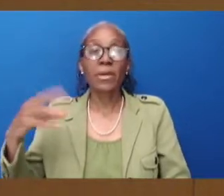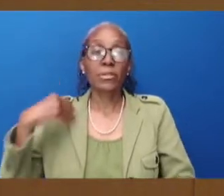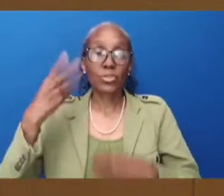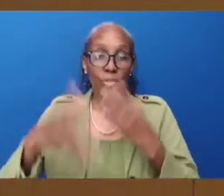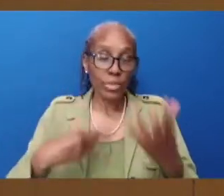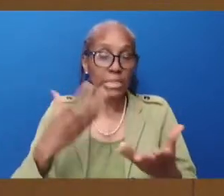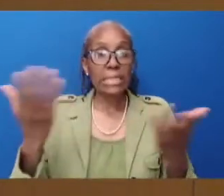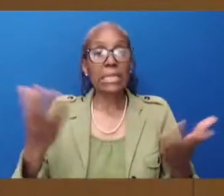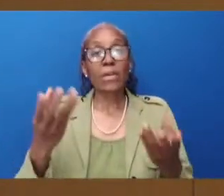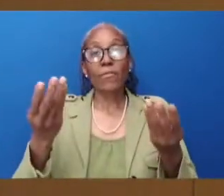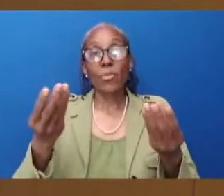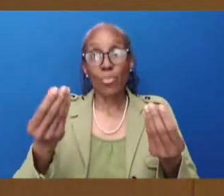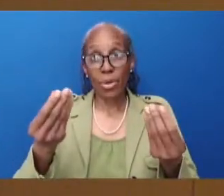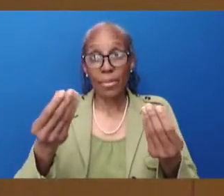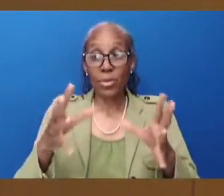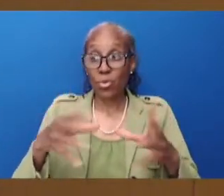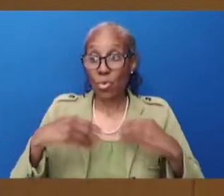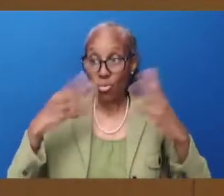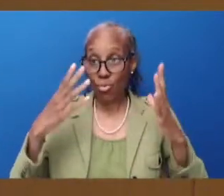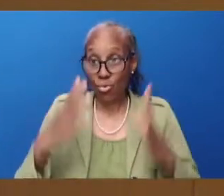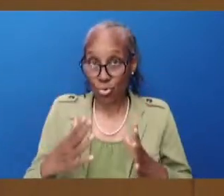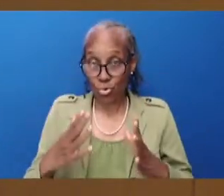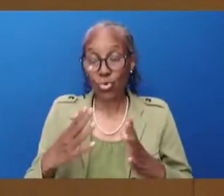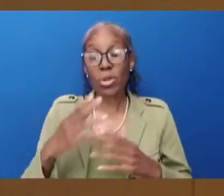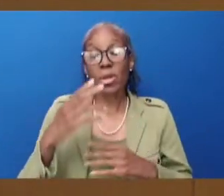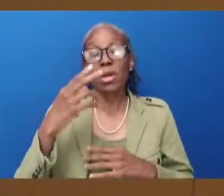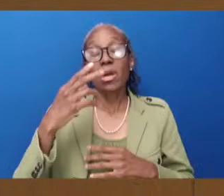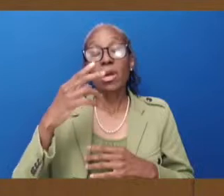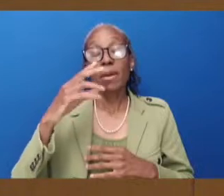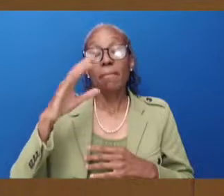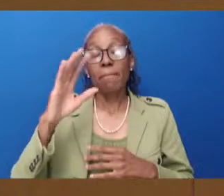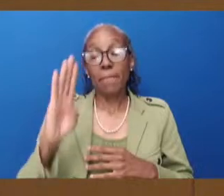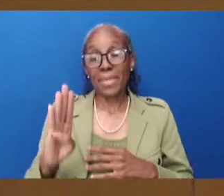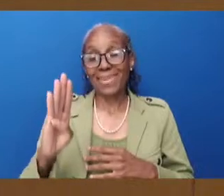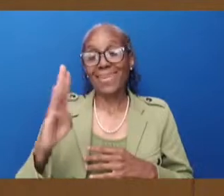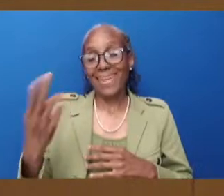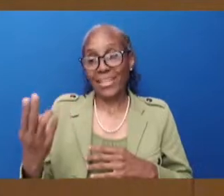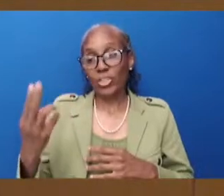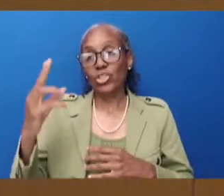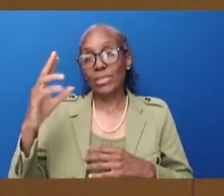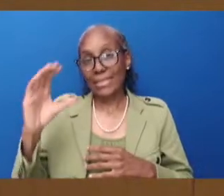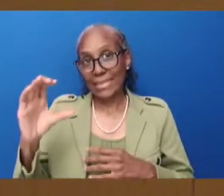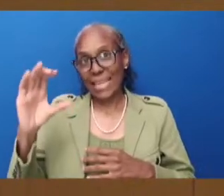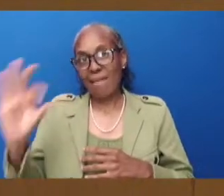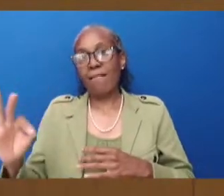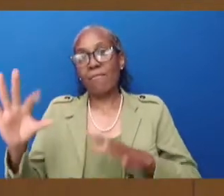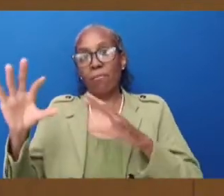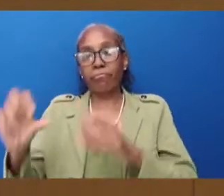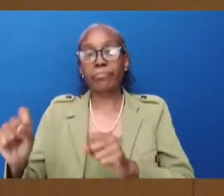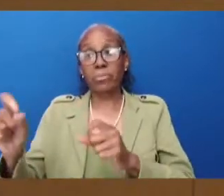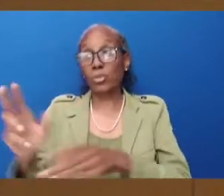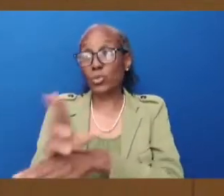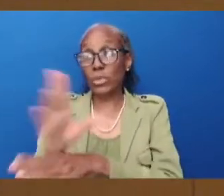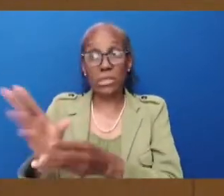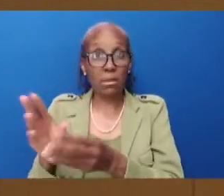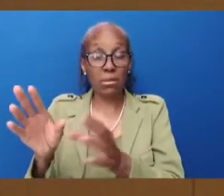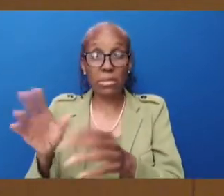THANKS TO THE GENEROSITY OF THE